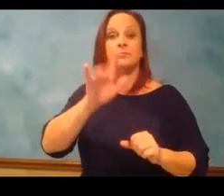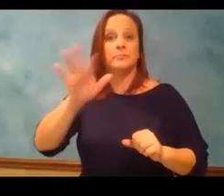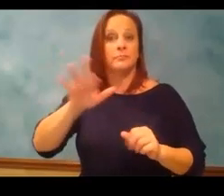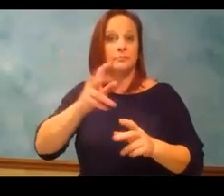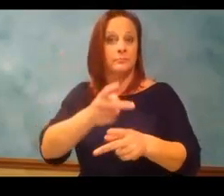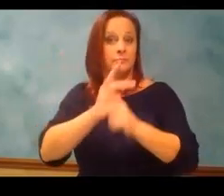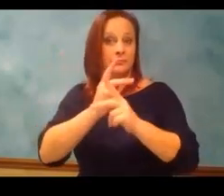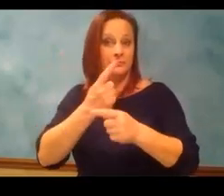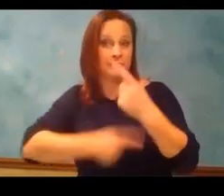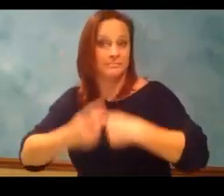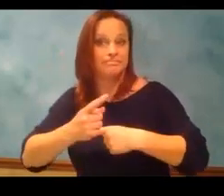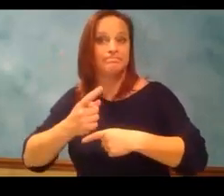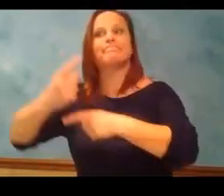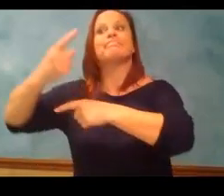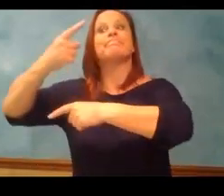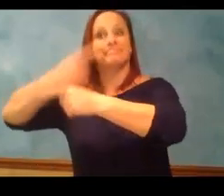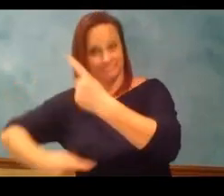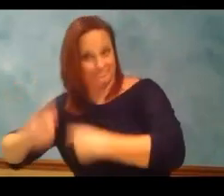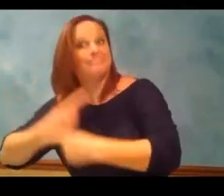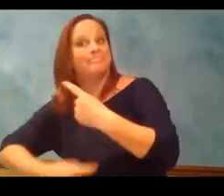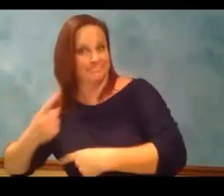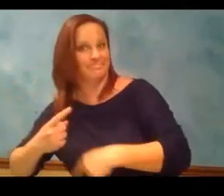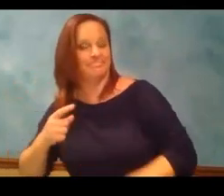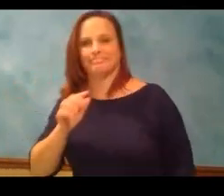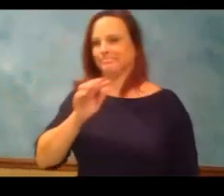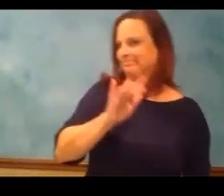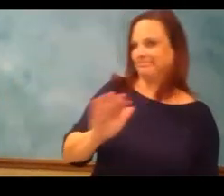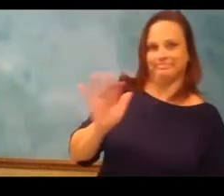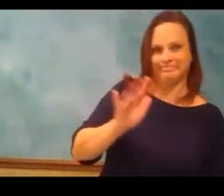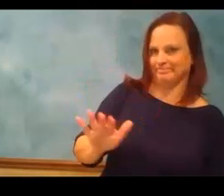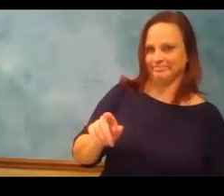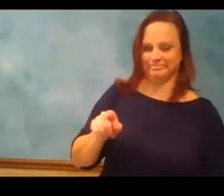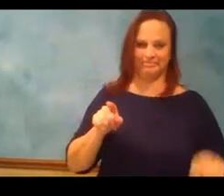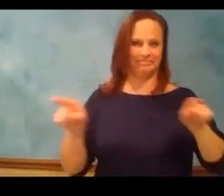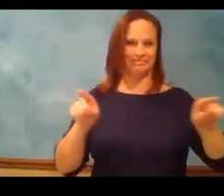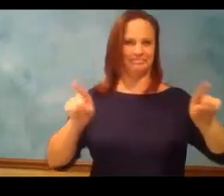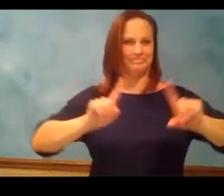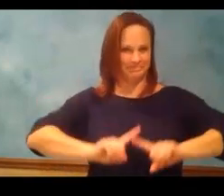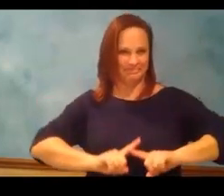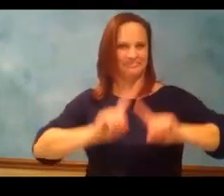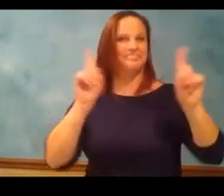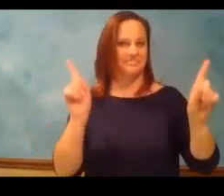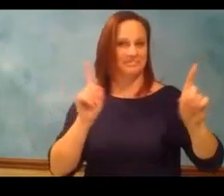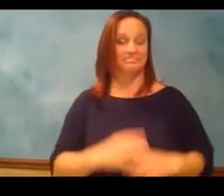Remember, fingerspelled loan signs are signs. They're not fingerspelling.